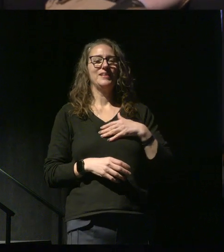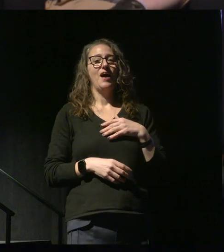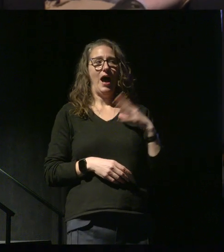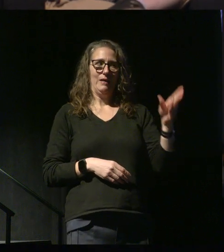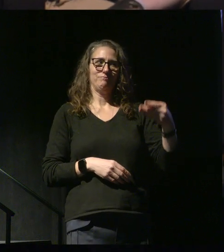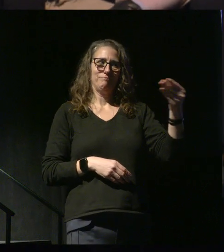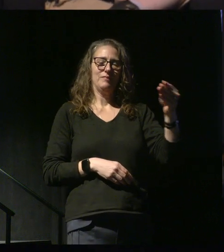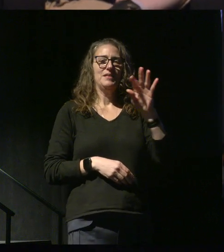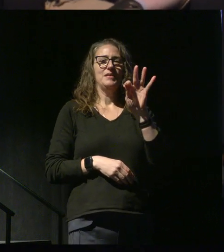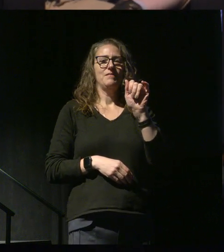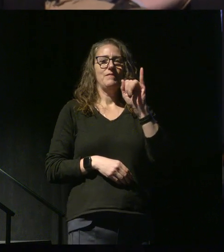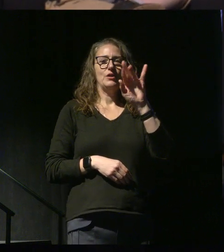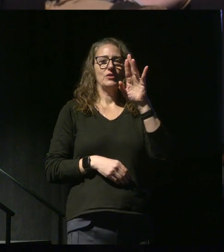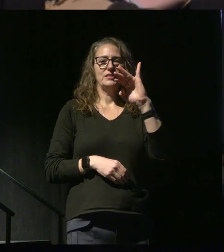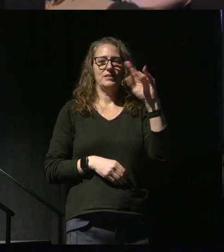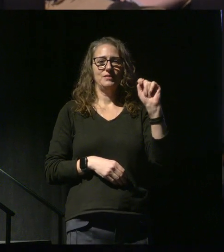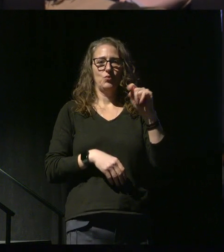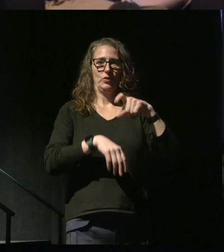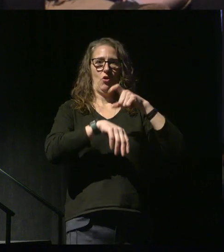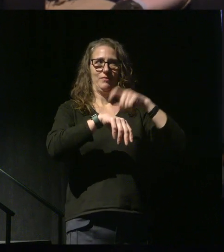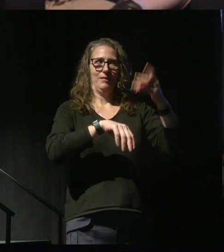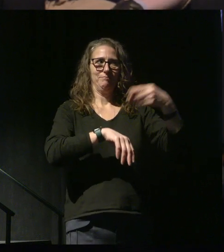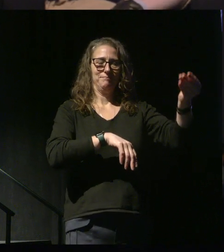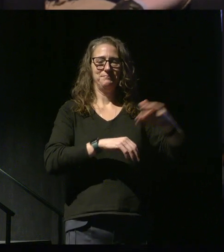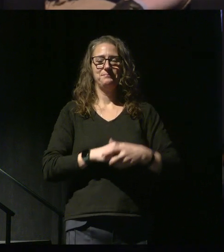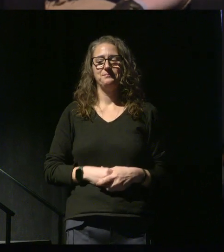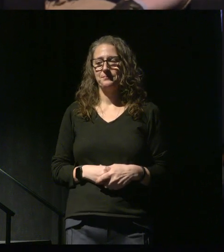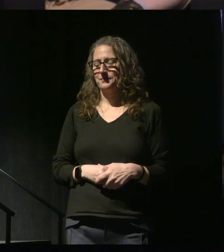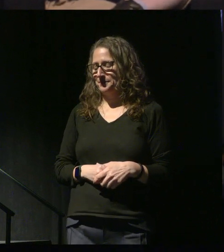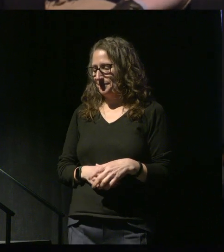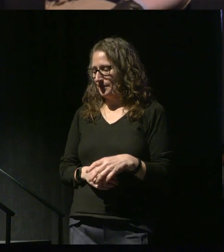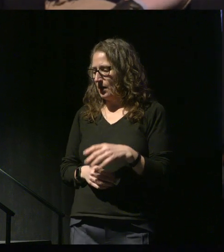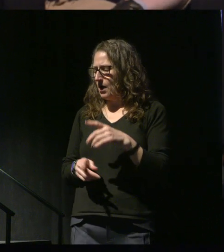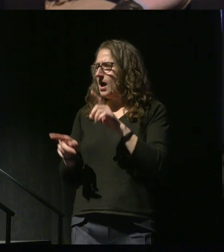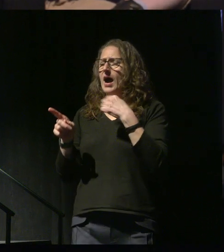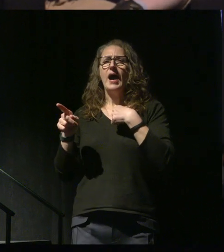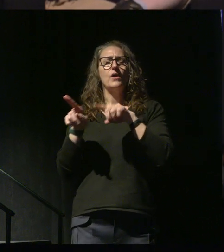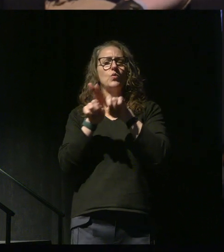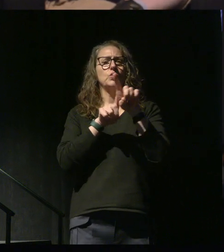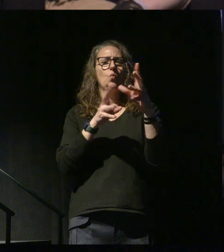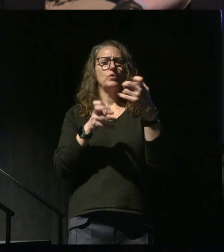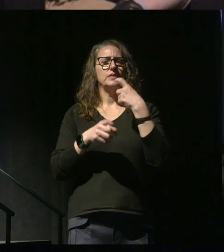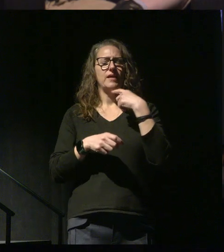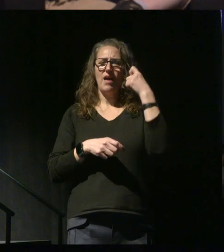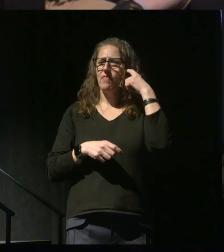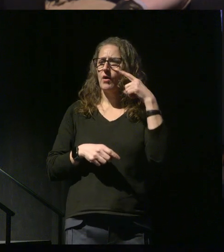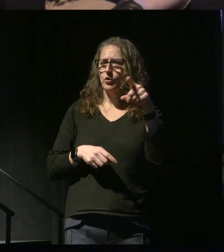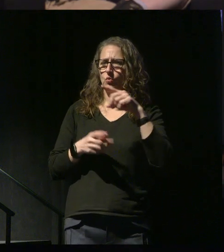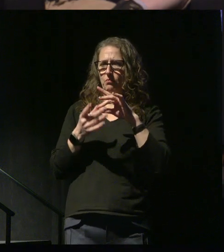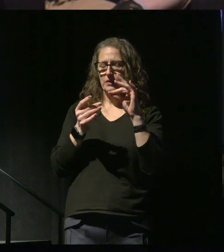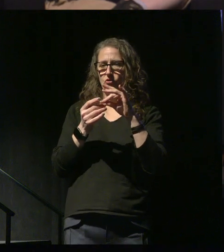I love that. And before we turn to you, Kai, I also do wanna say, I love that you mentioned the italicization. Yeah.